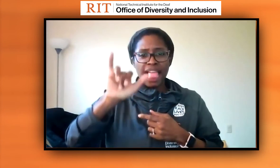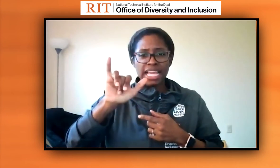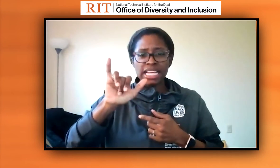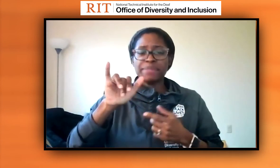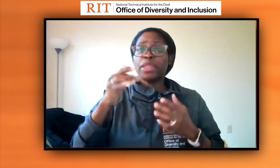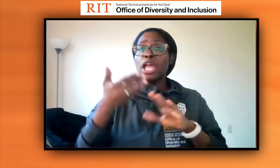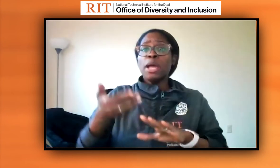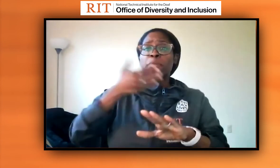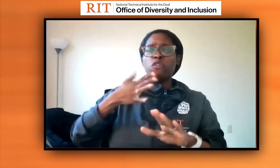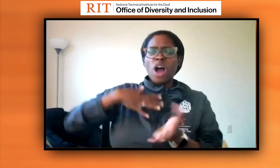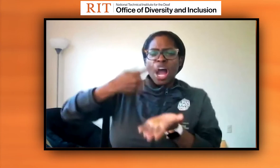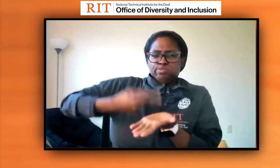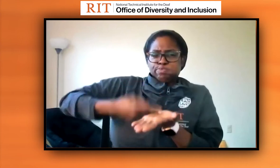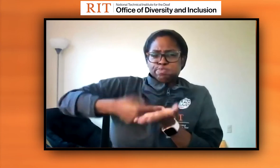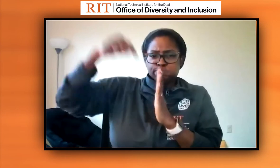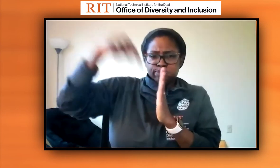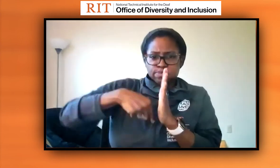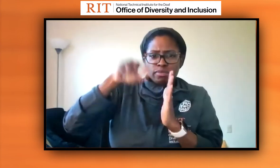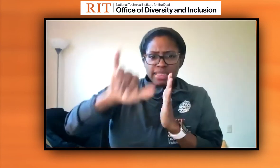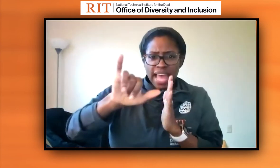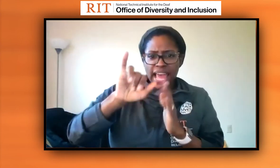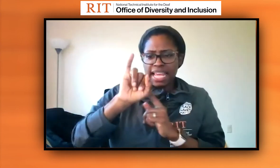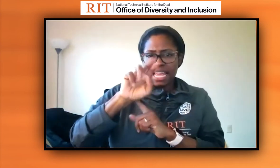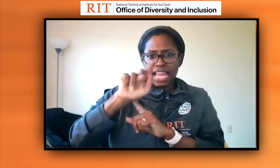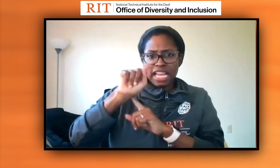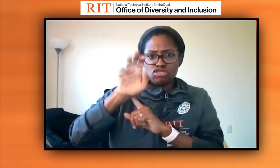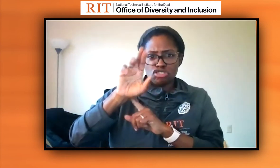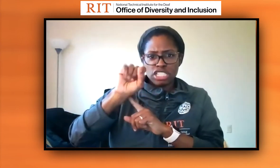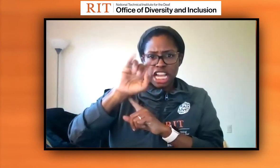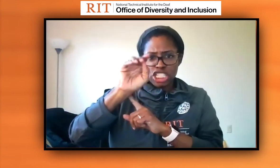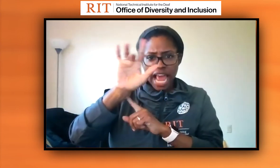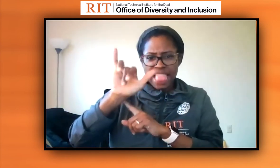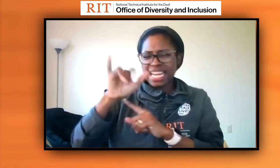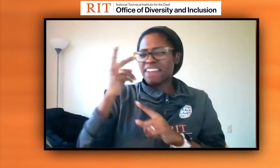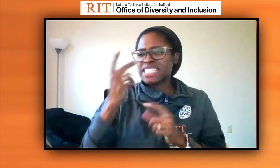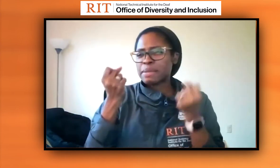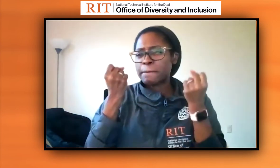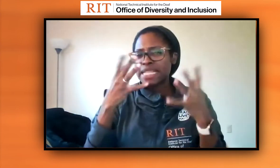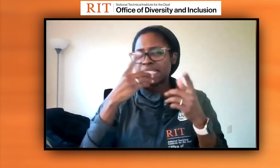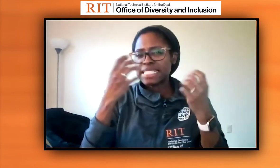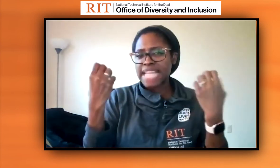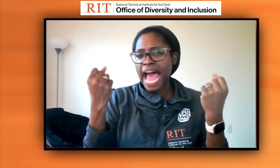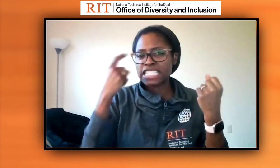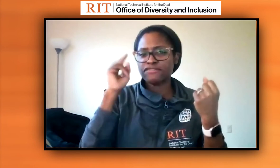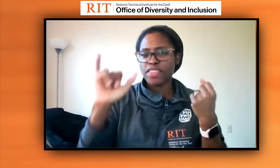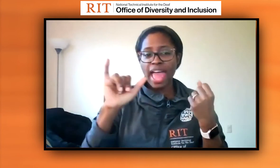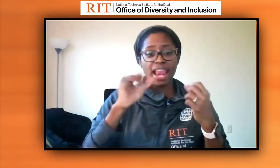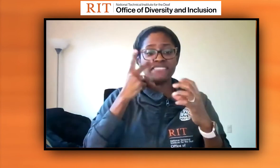I'd also like to talk about the topic of intersectionality. Before we get too in-depth on that, and I have seen a lot of different signs,